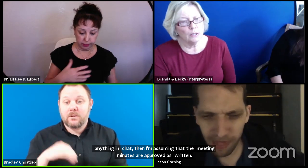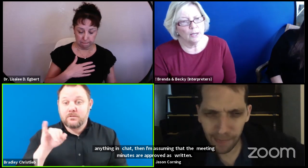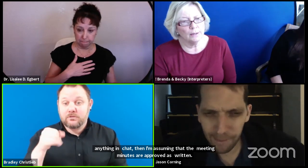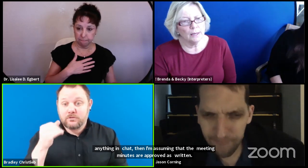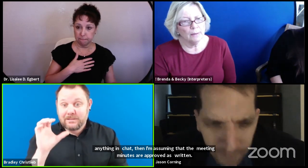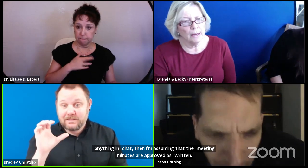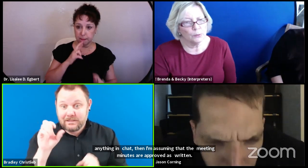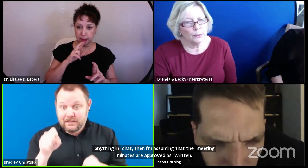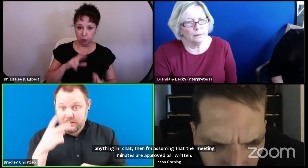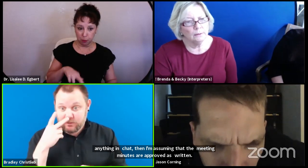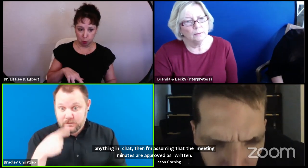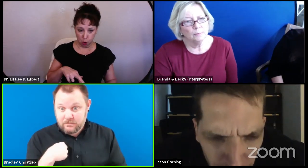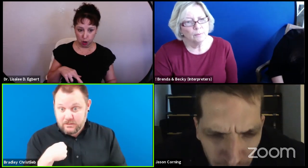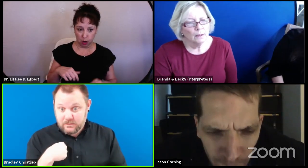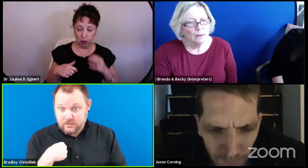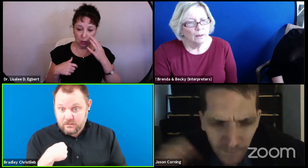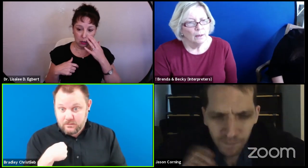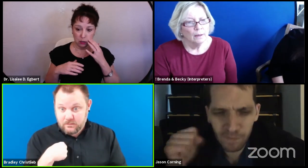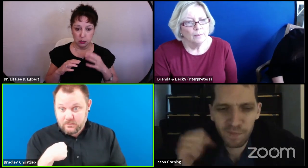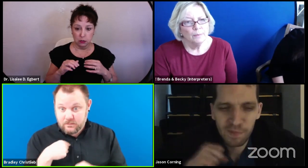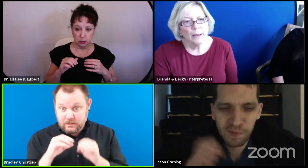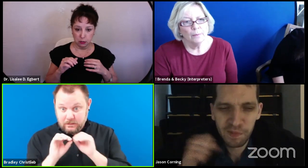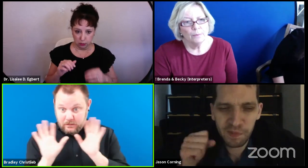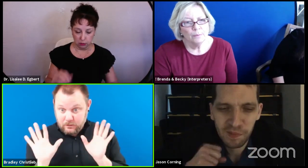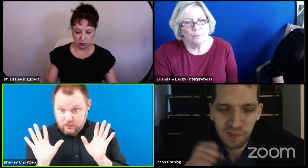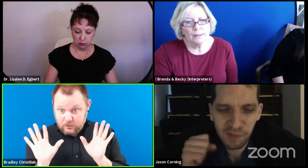Okay. All right.